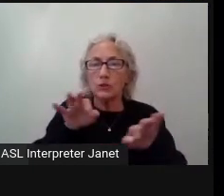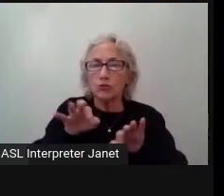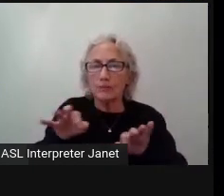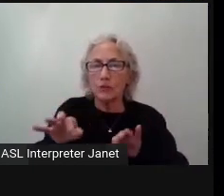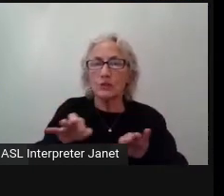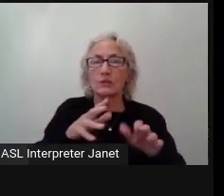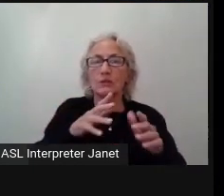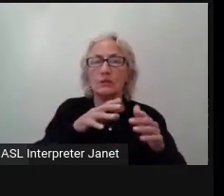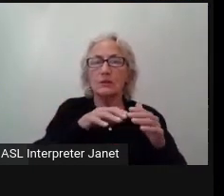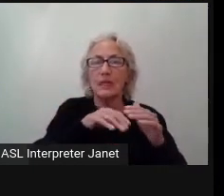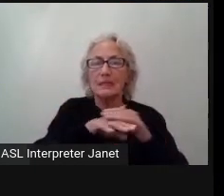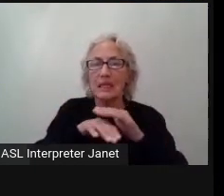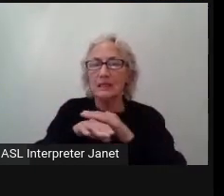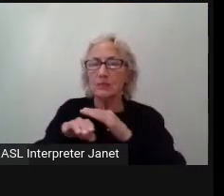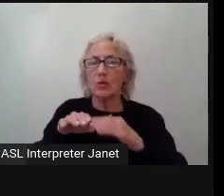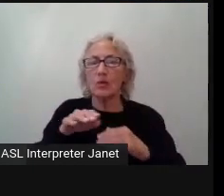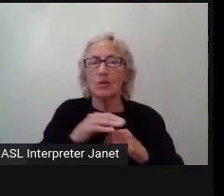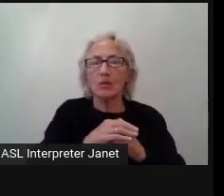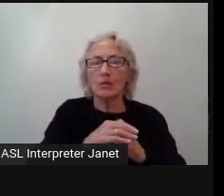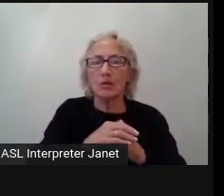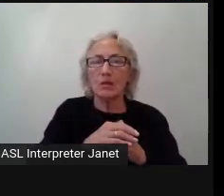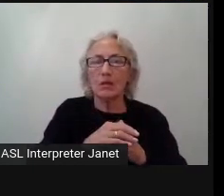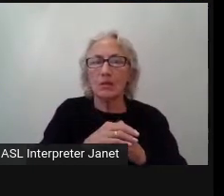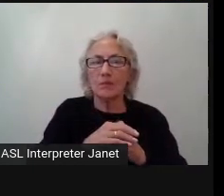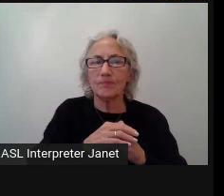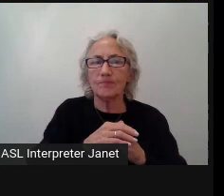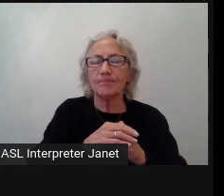to have a more accessible website.